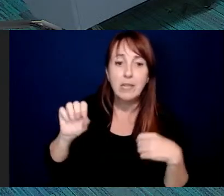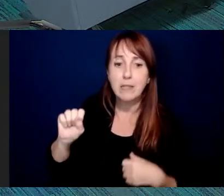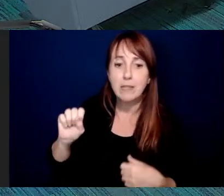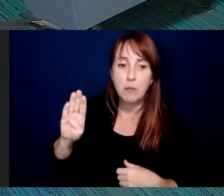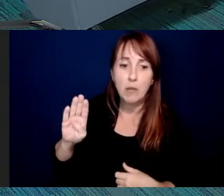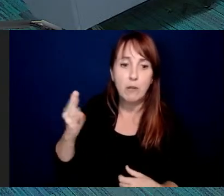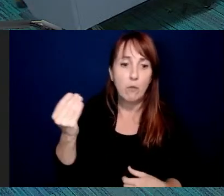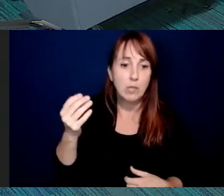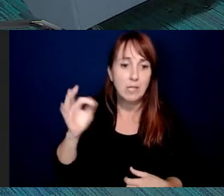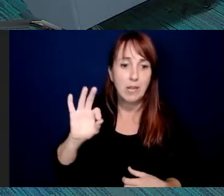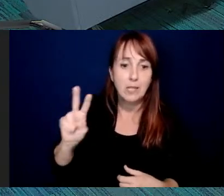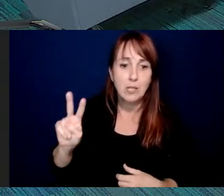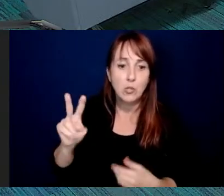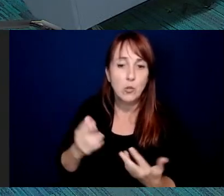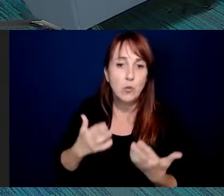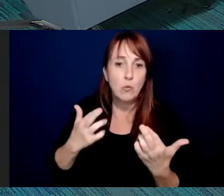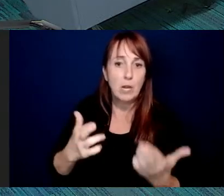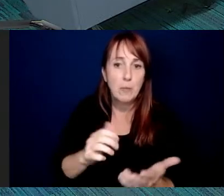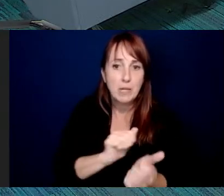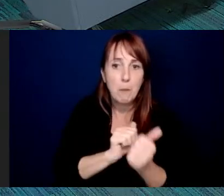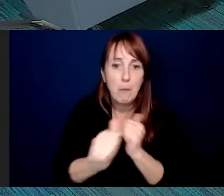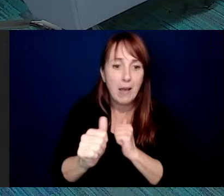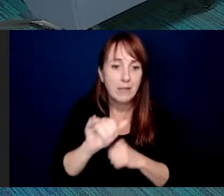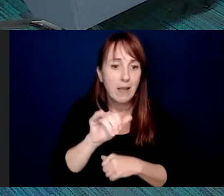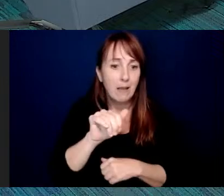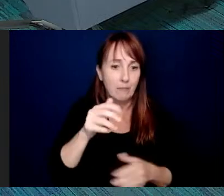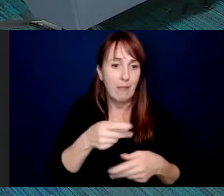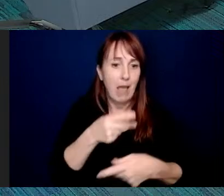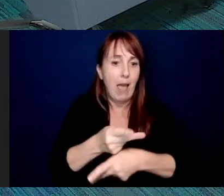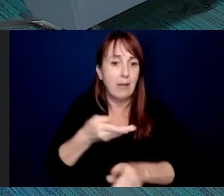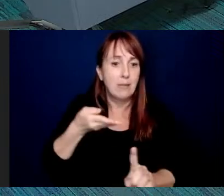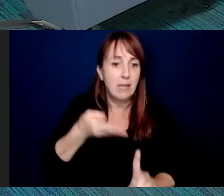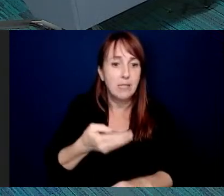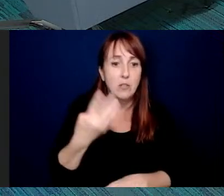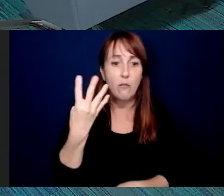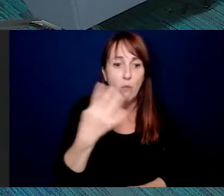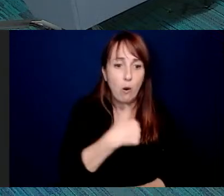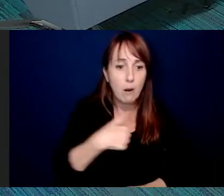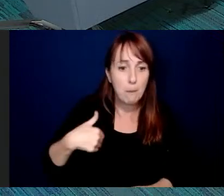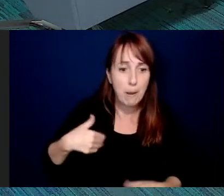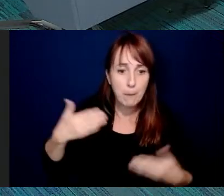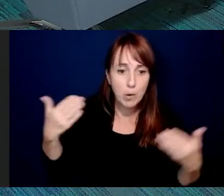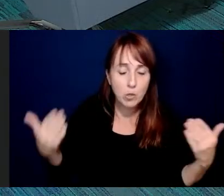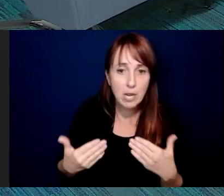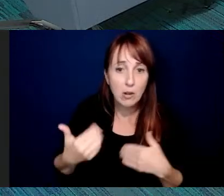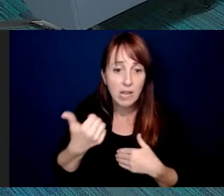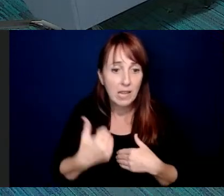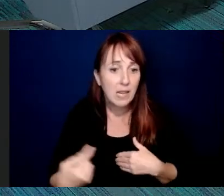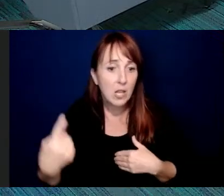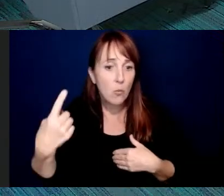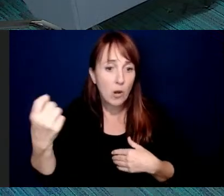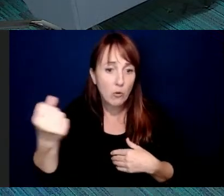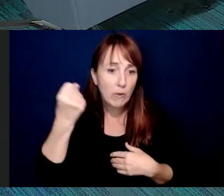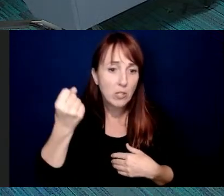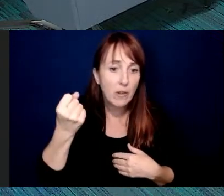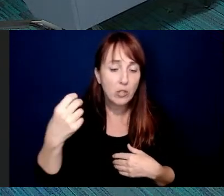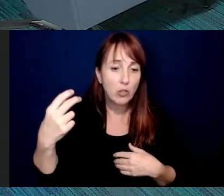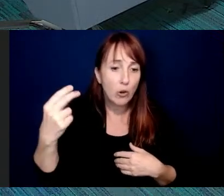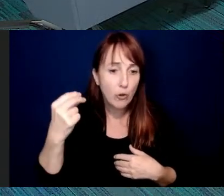Recommendations to pass as is four members are present. Any reservations? Any knows Recommendation is adopted. Chair. All right, thank